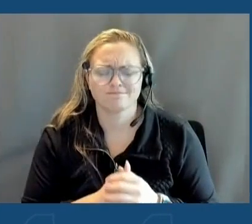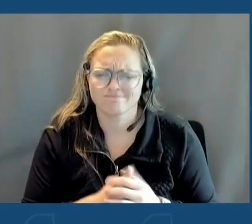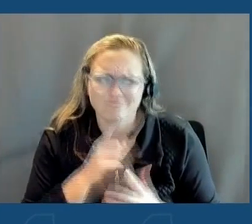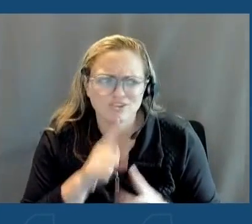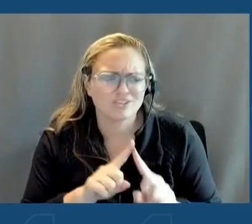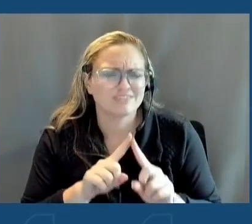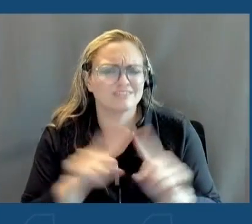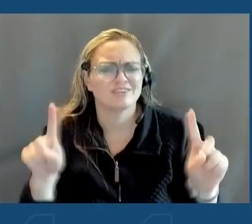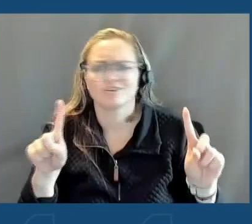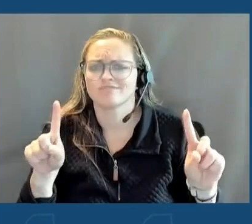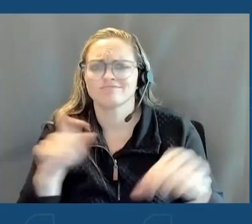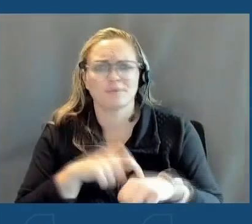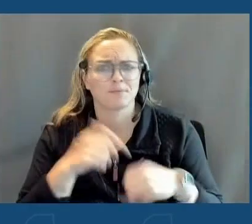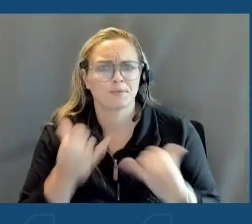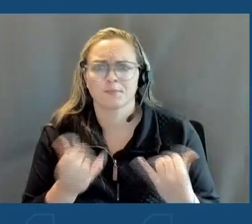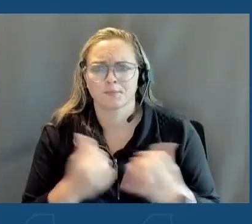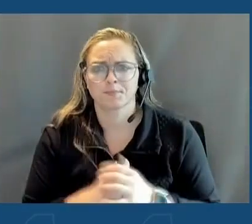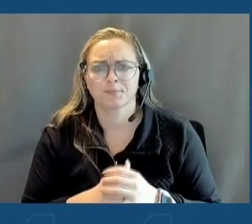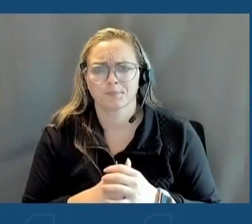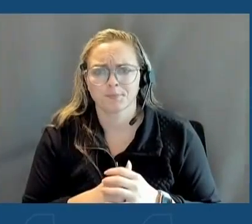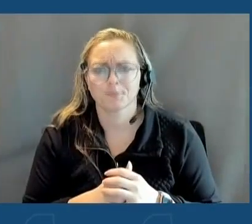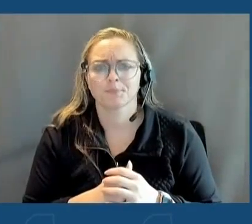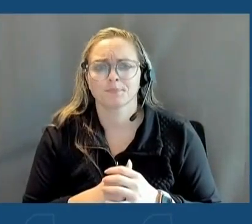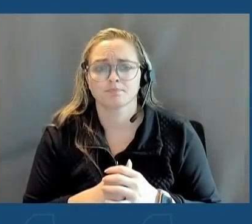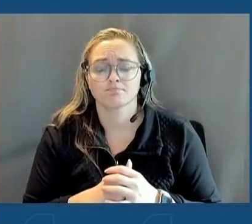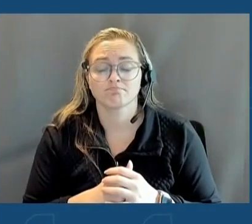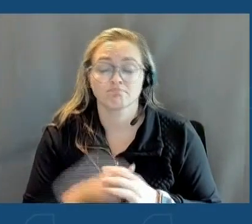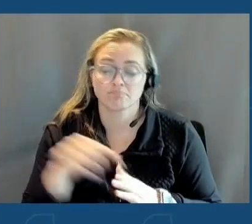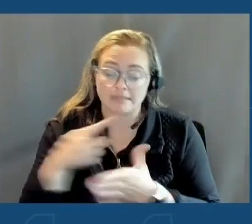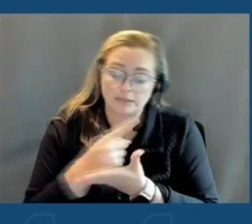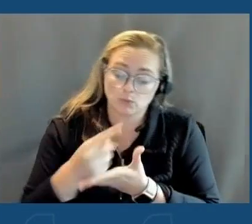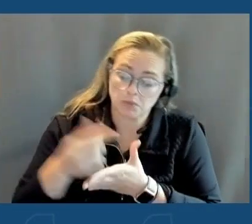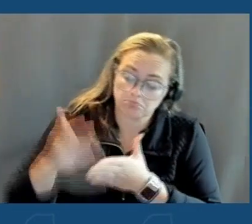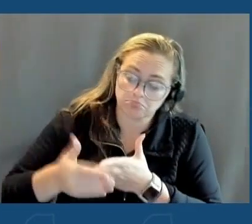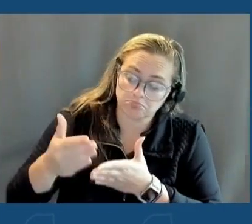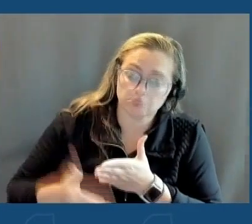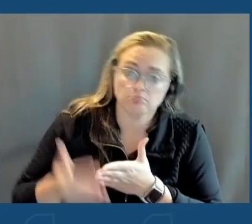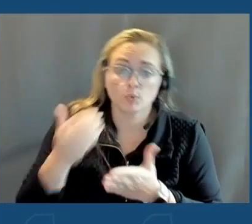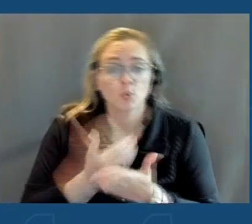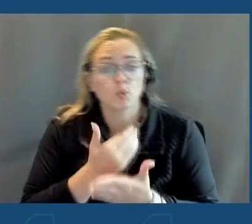BLEAK, AND PEOPLE WERE SCARED AND FEELING HOPELESS. BUT EVERYTHING HAS CHANGED, IT